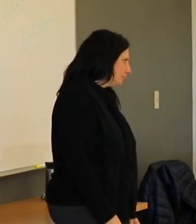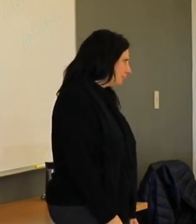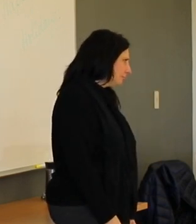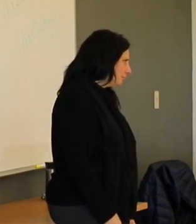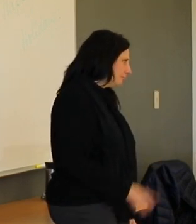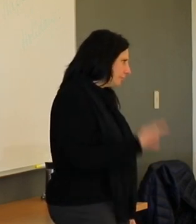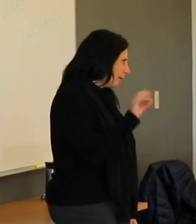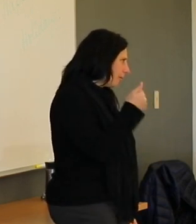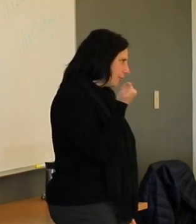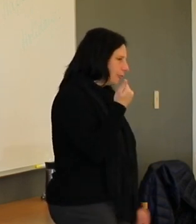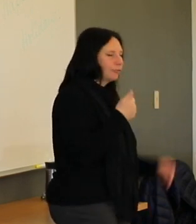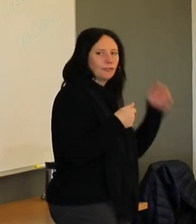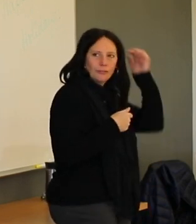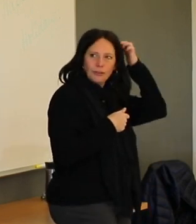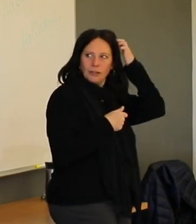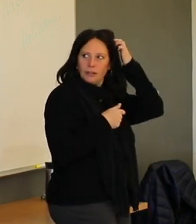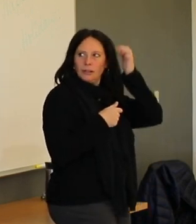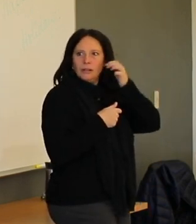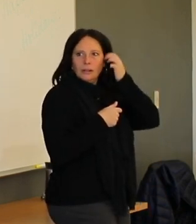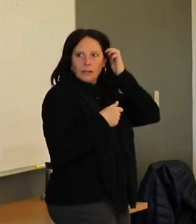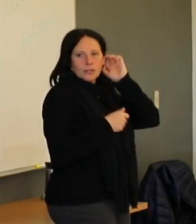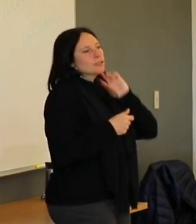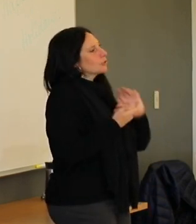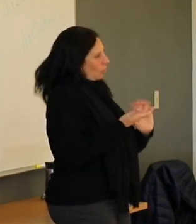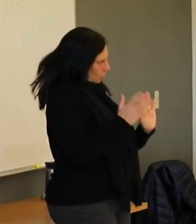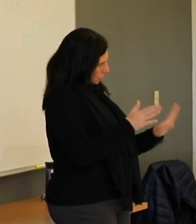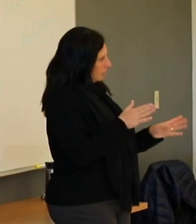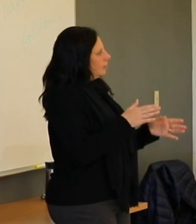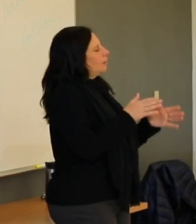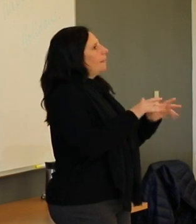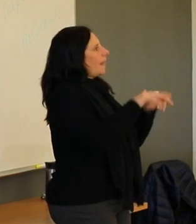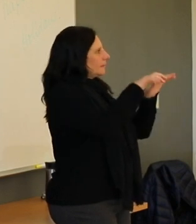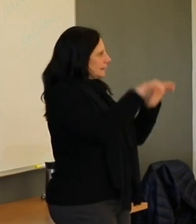And then again, you'll enter the description of what you're doing.